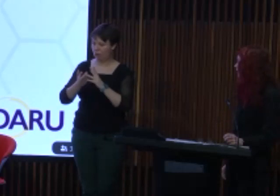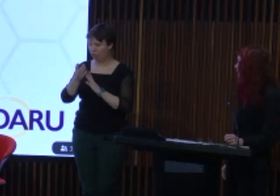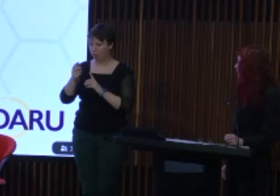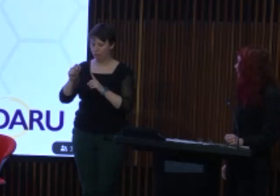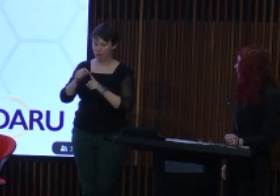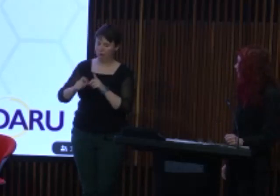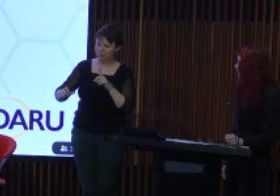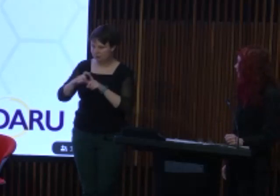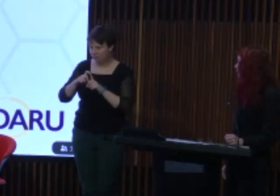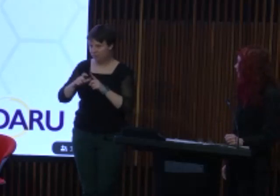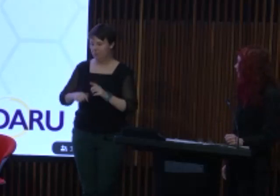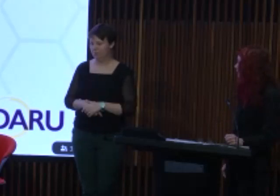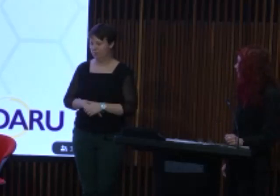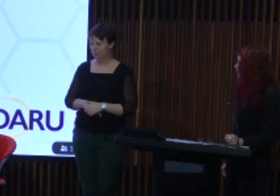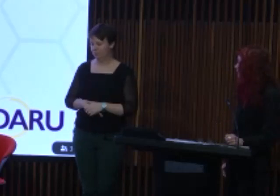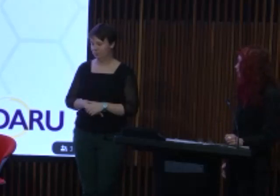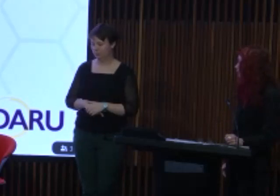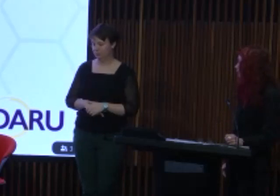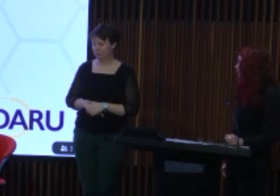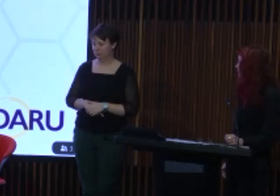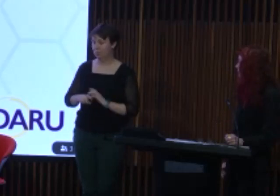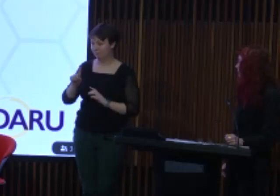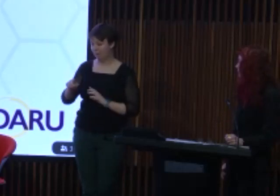that's something that we need to look at. But that does then open up a discussion with.